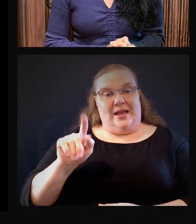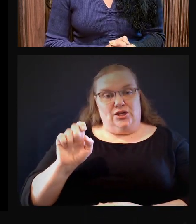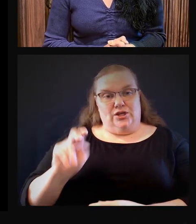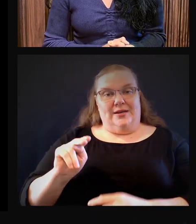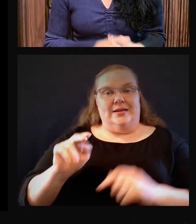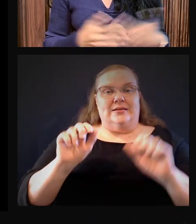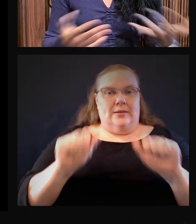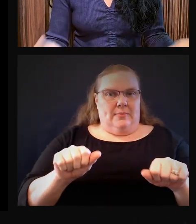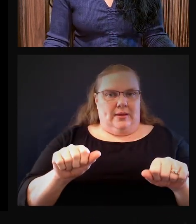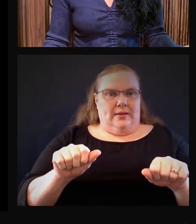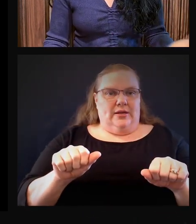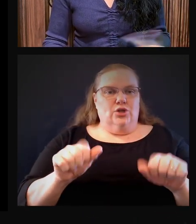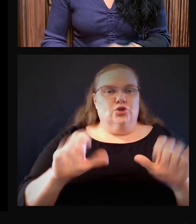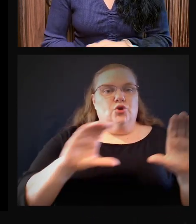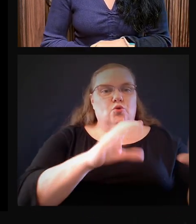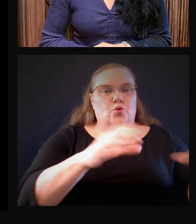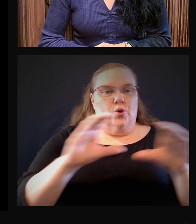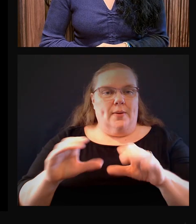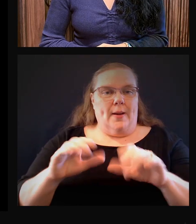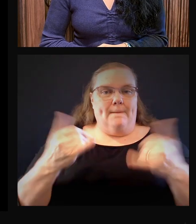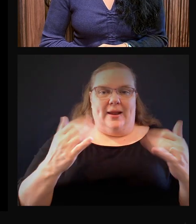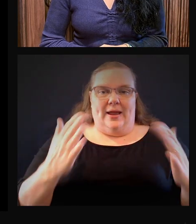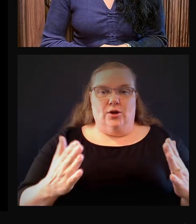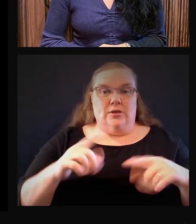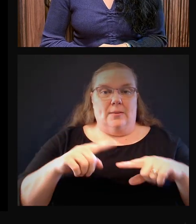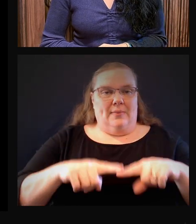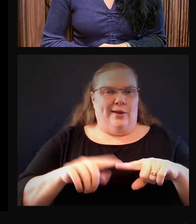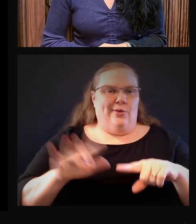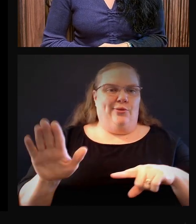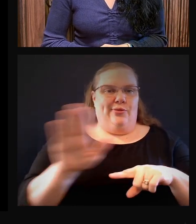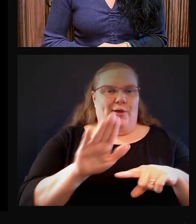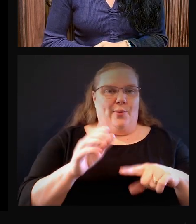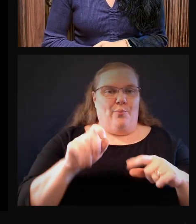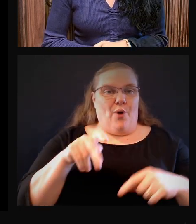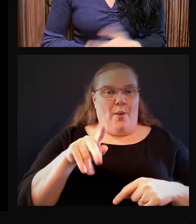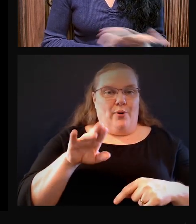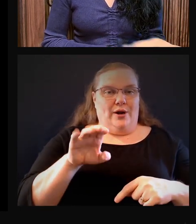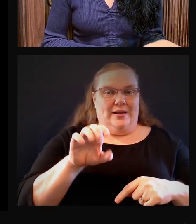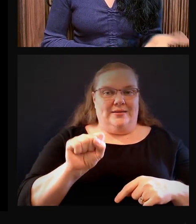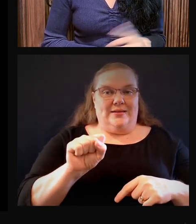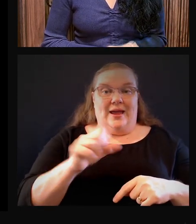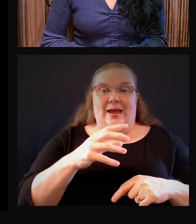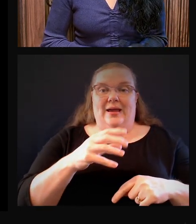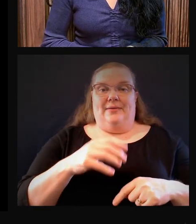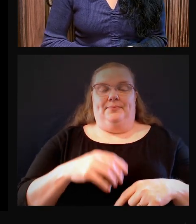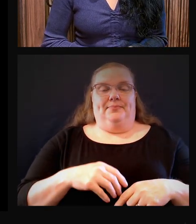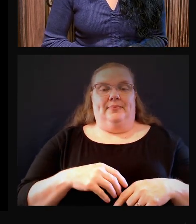based on their player properties as events occur in real time. Some of the properties that you can group them